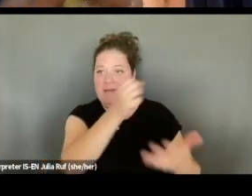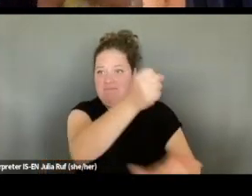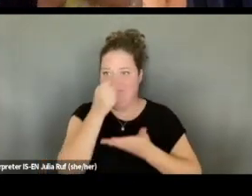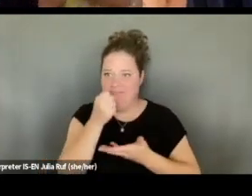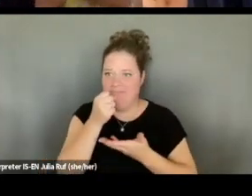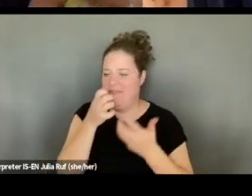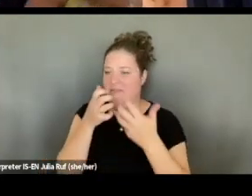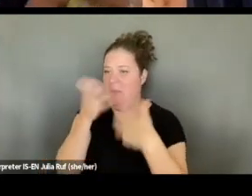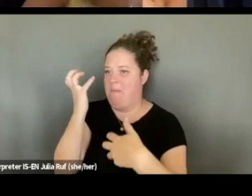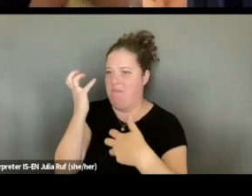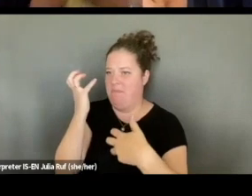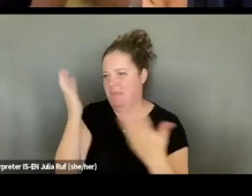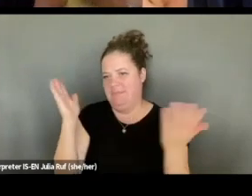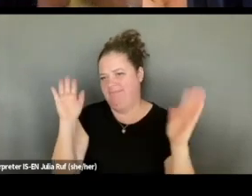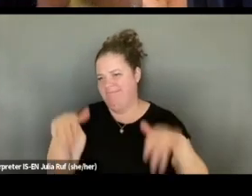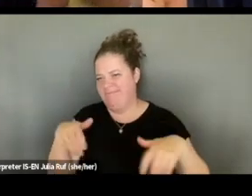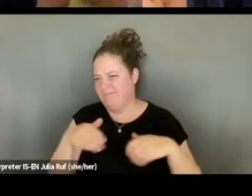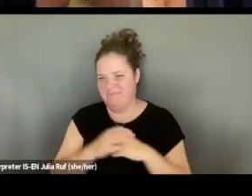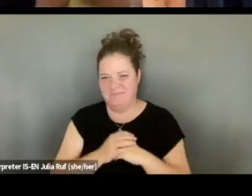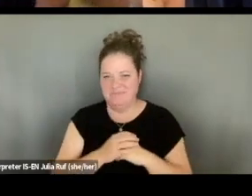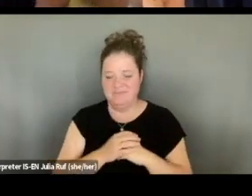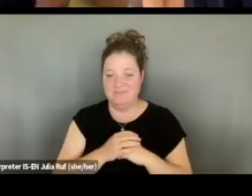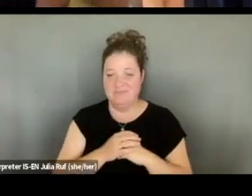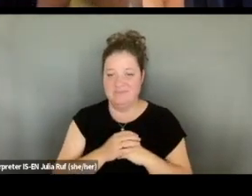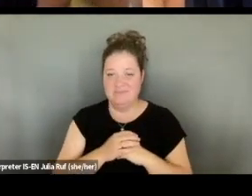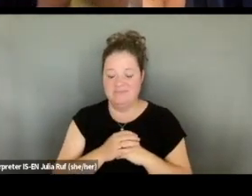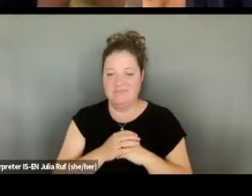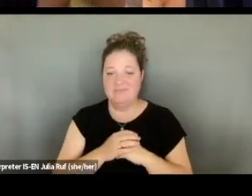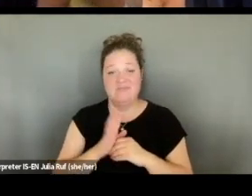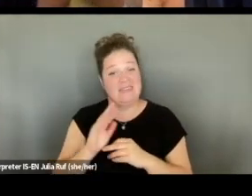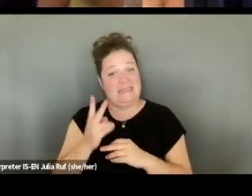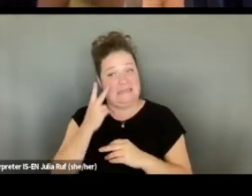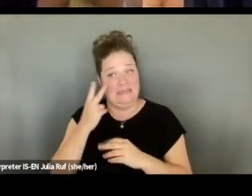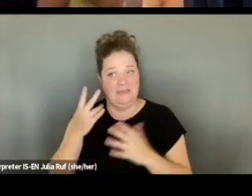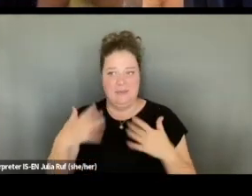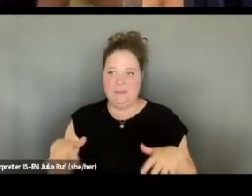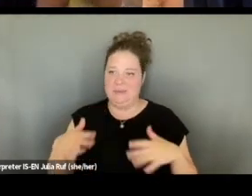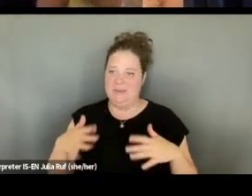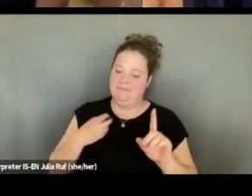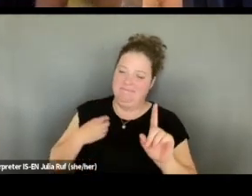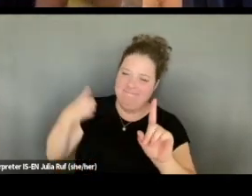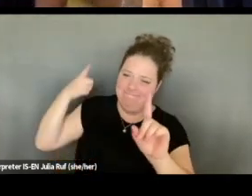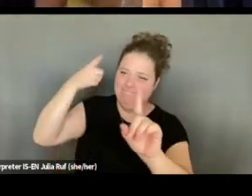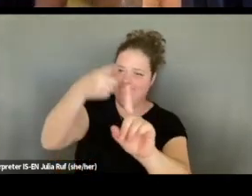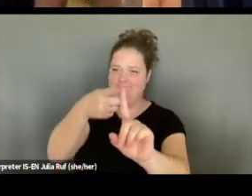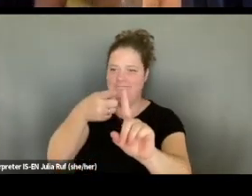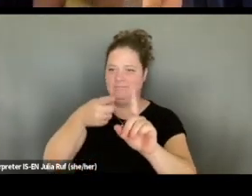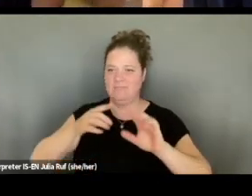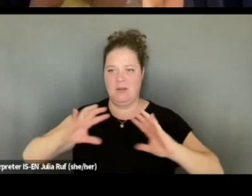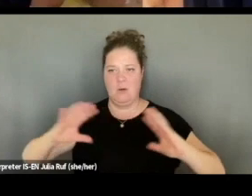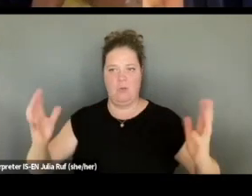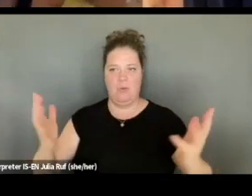And then, of course, kind of the overarching criteria is to contribute to a better world, that whatever this project